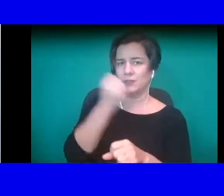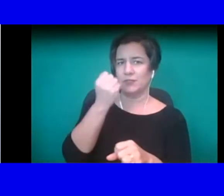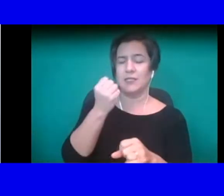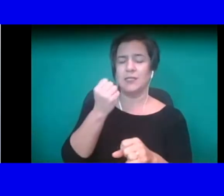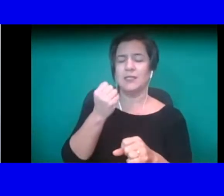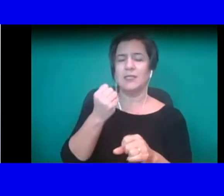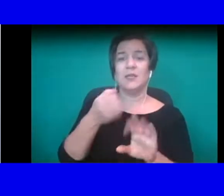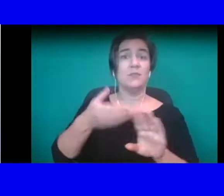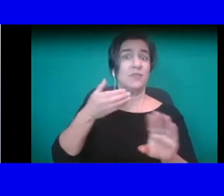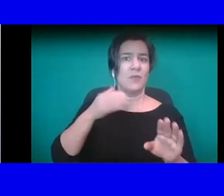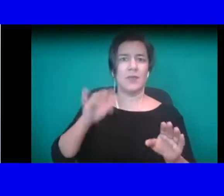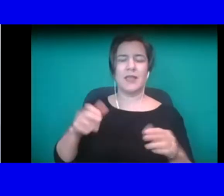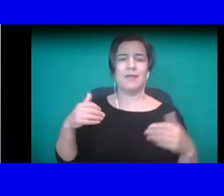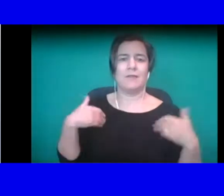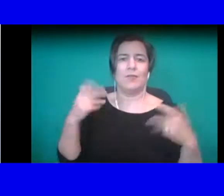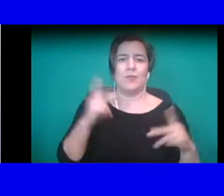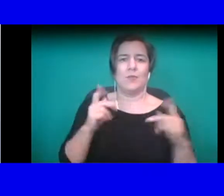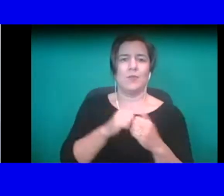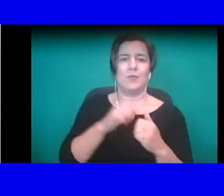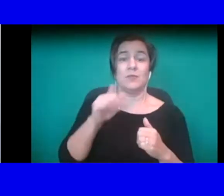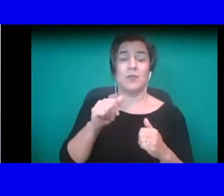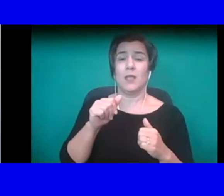younger people with disabilities were simply not recognized.